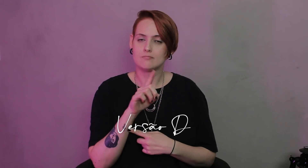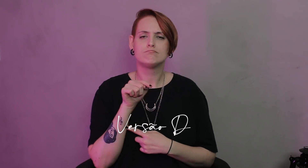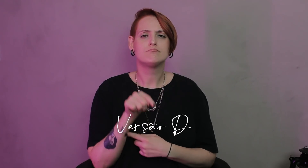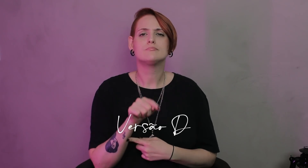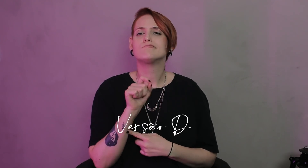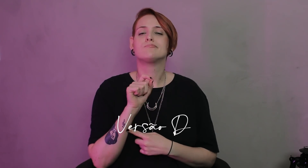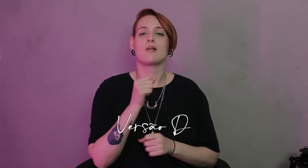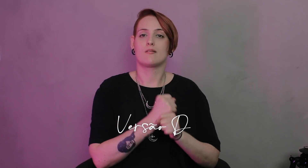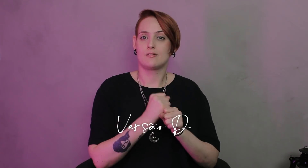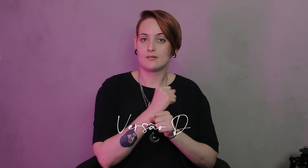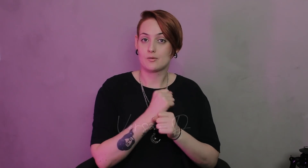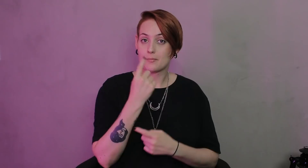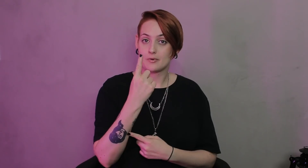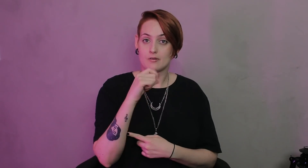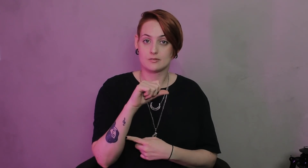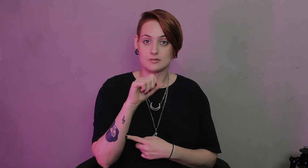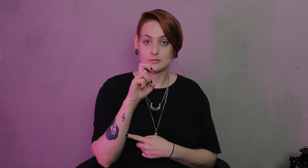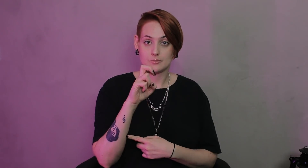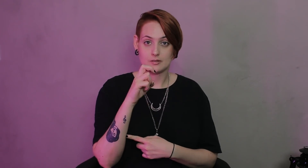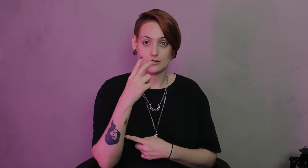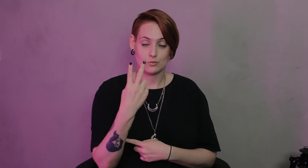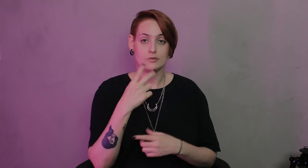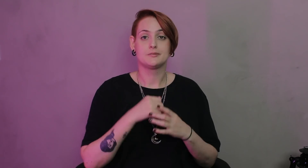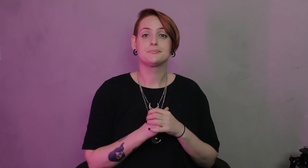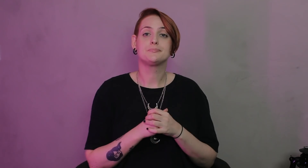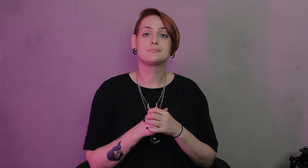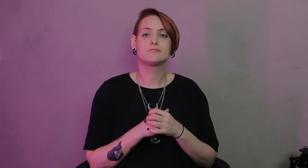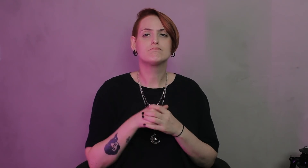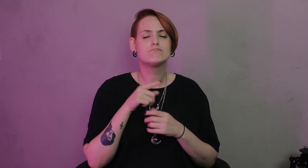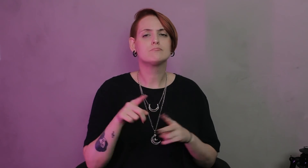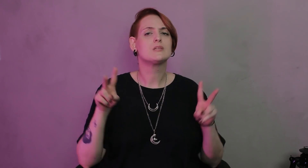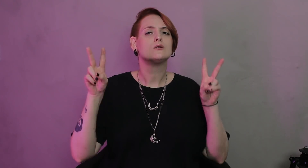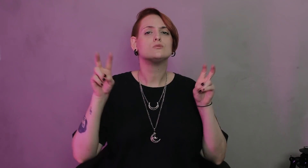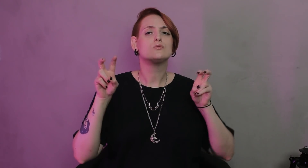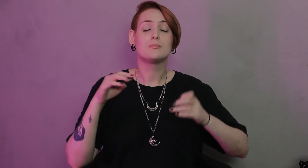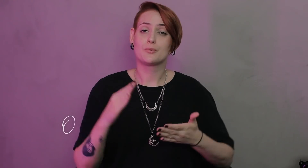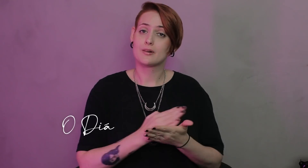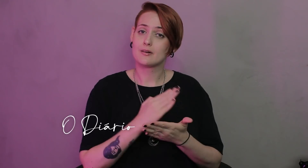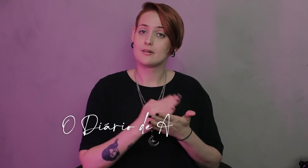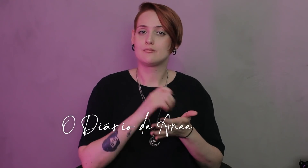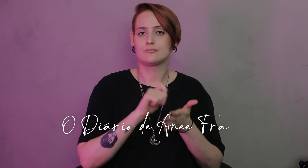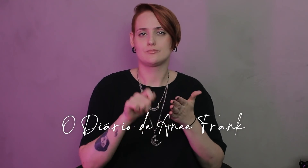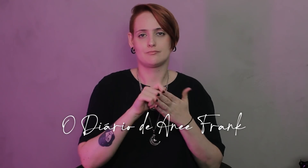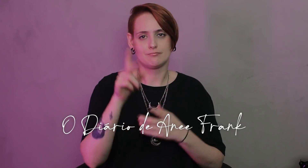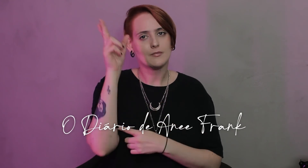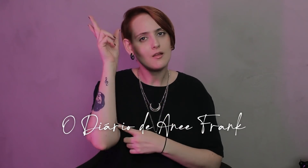in 1952, entitled “The Diary of Anne Frank”,